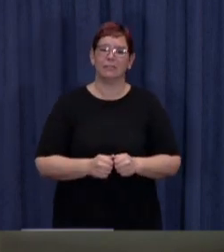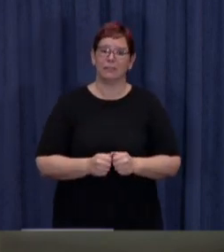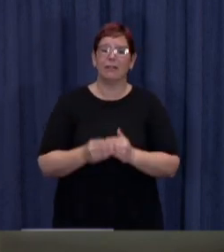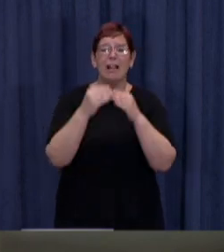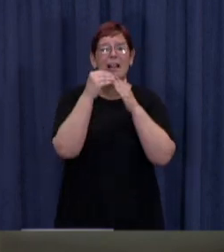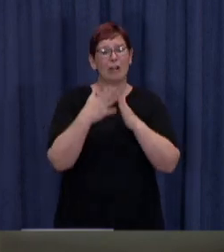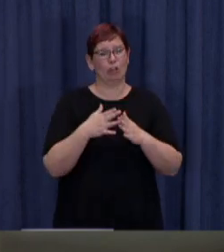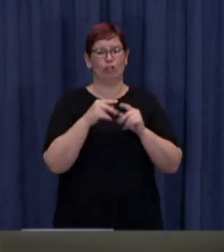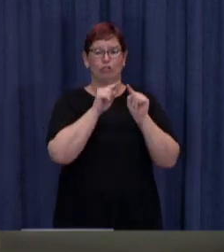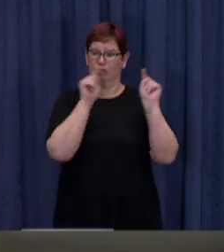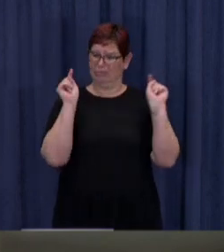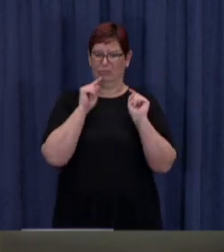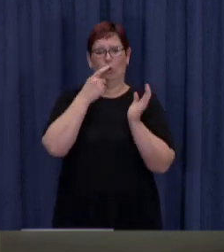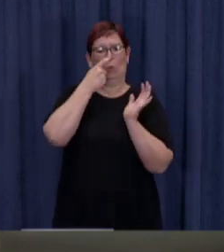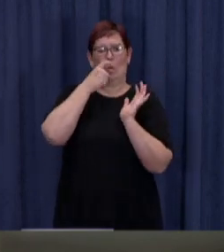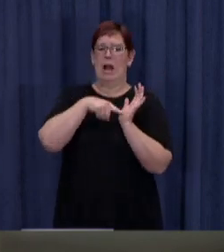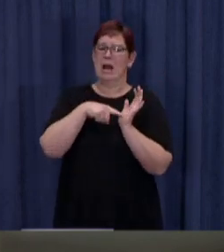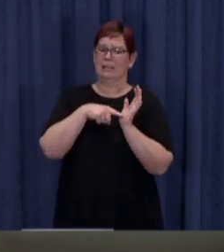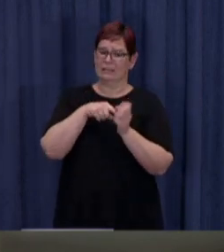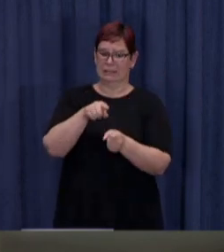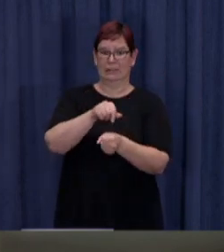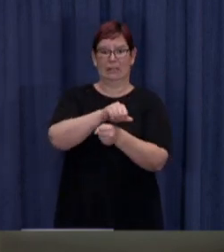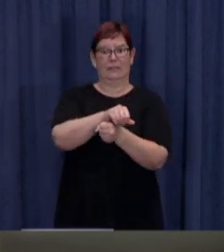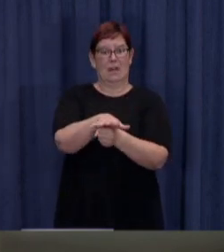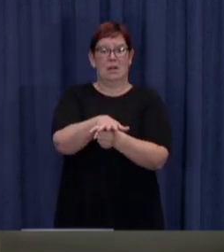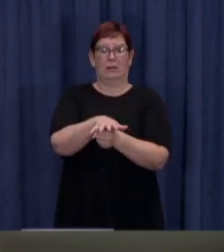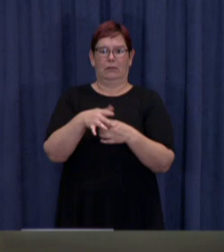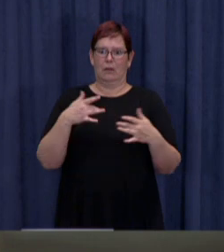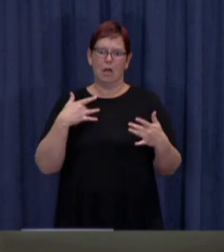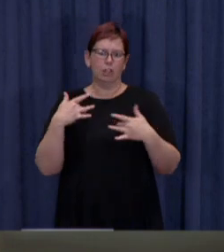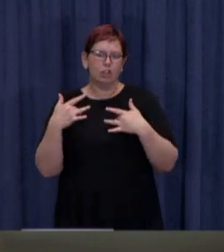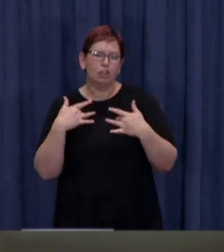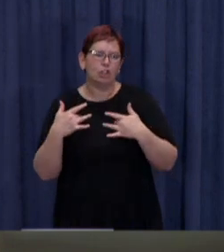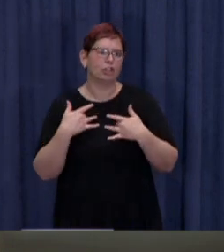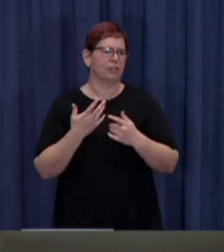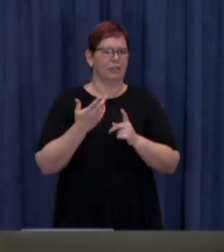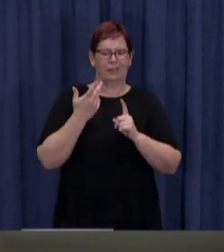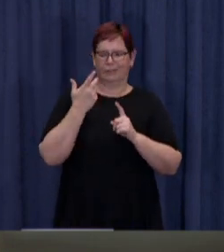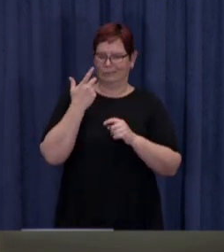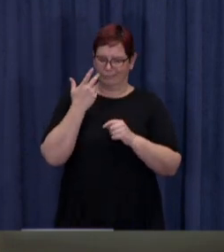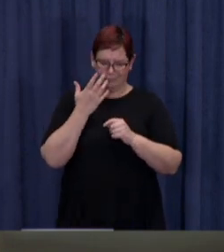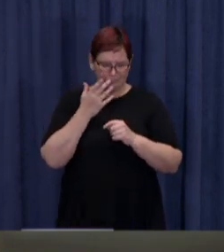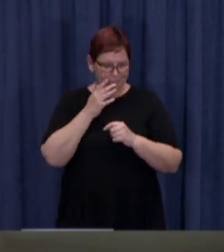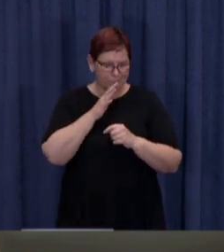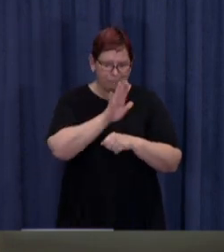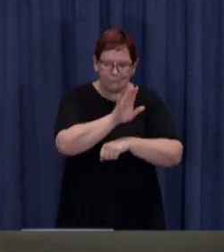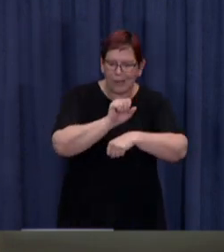roundtable on on the safety of construction workers have taken steps to